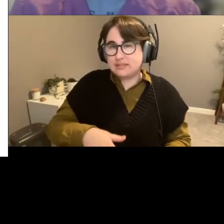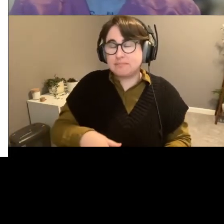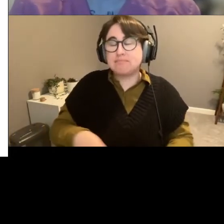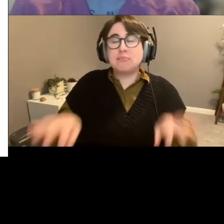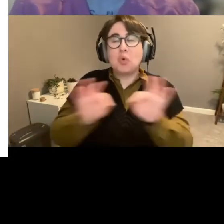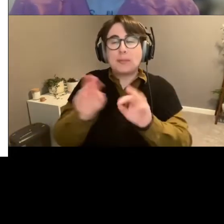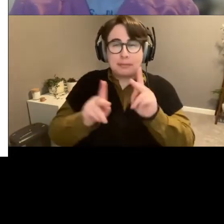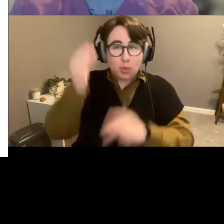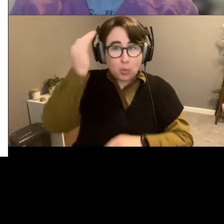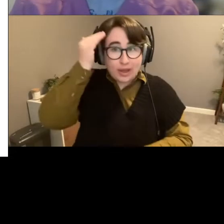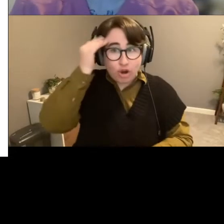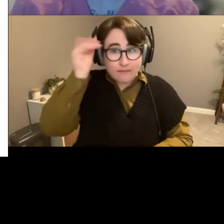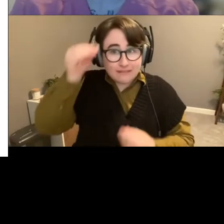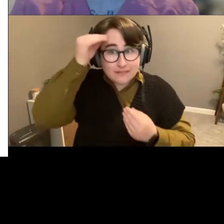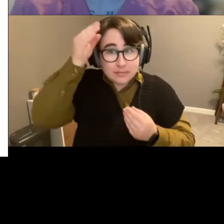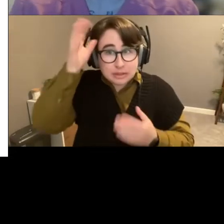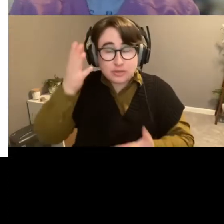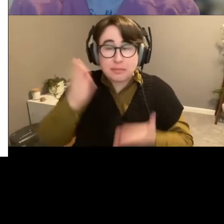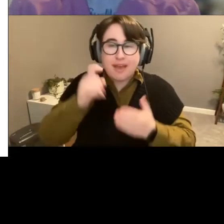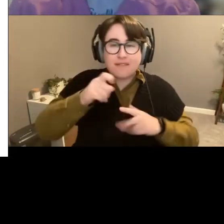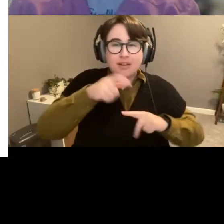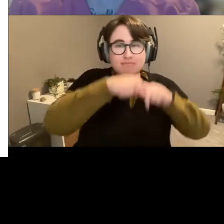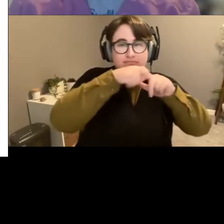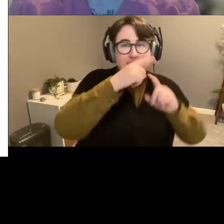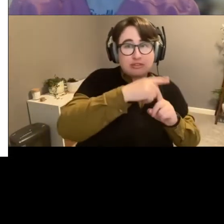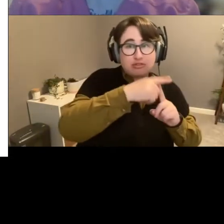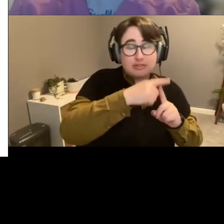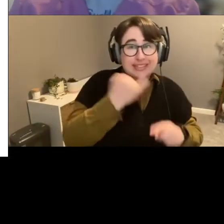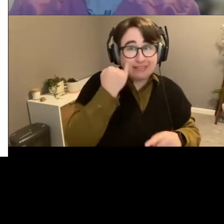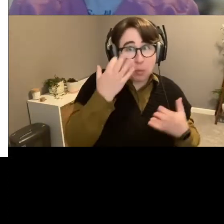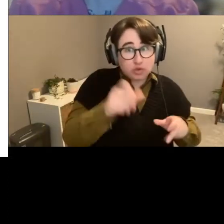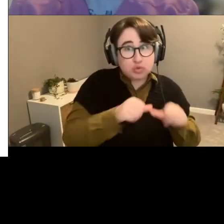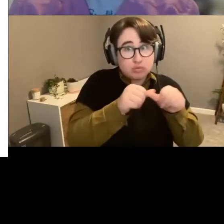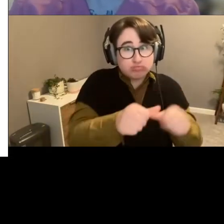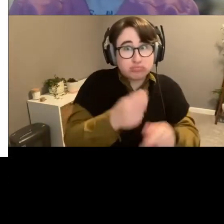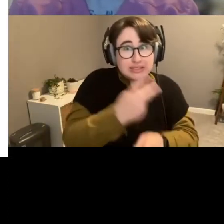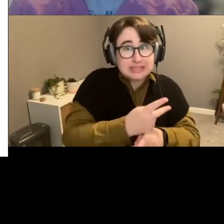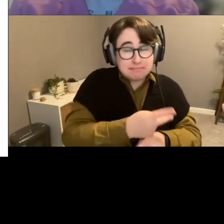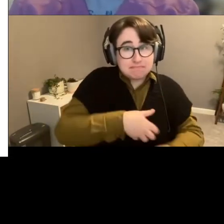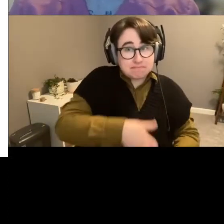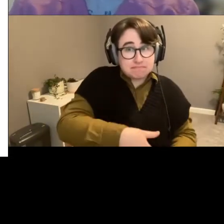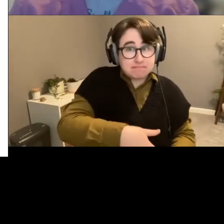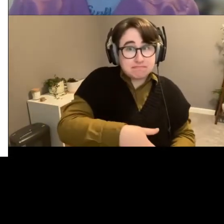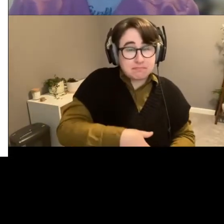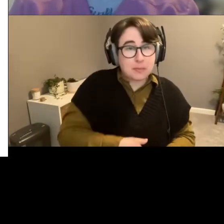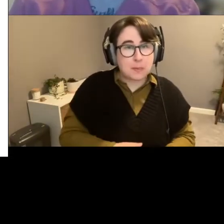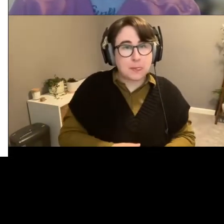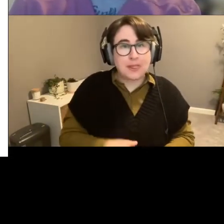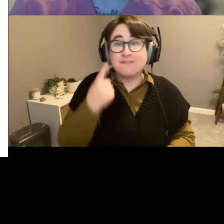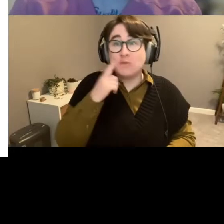and they may need to stop their testosterone if they're wanting to continue a pregnancy, both for their own health